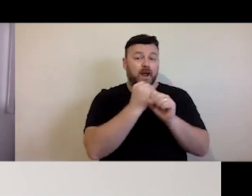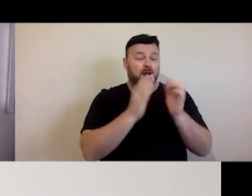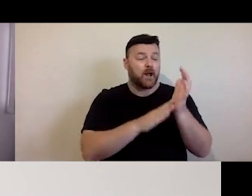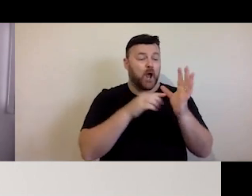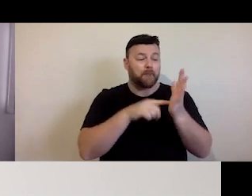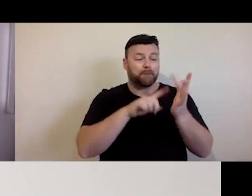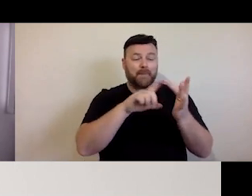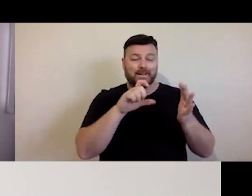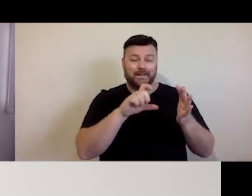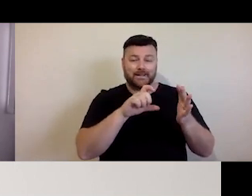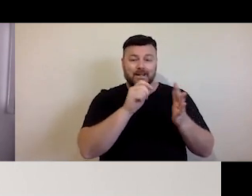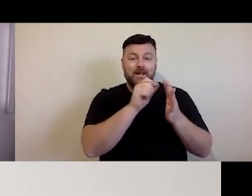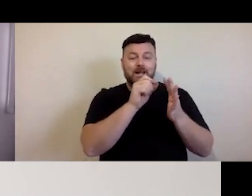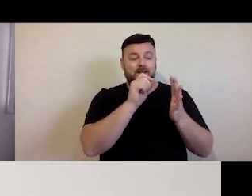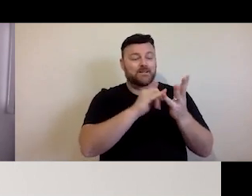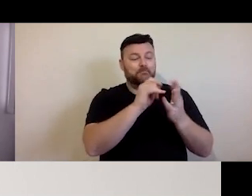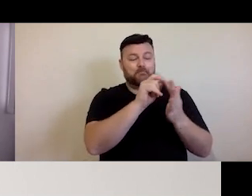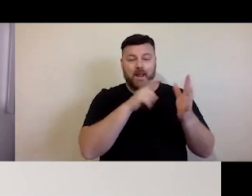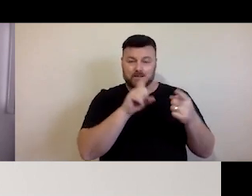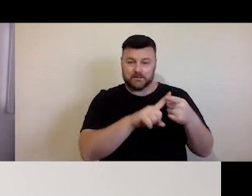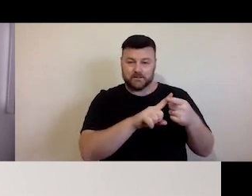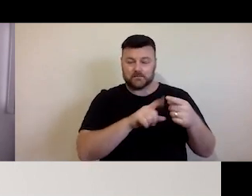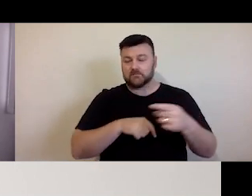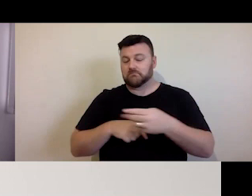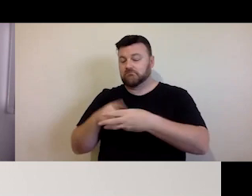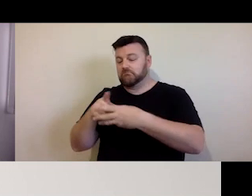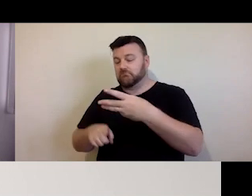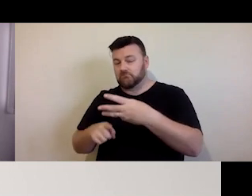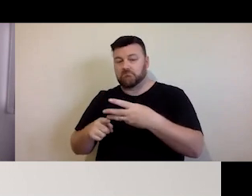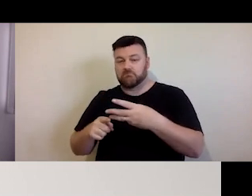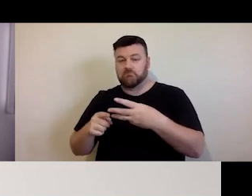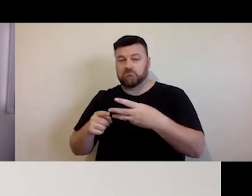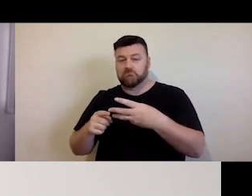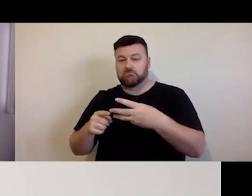There's three bullet points - getting things done,